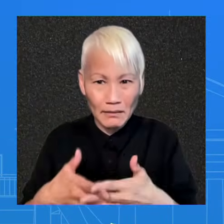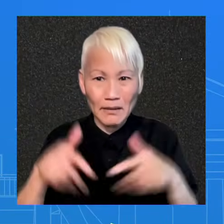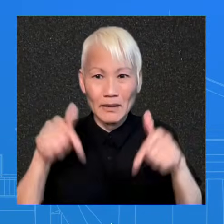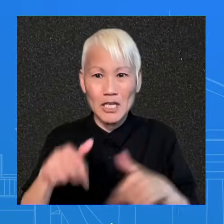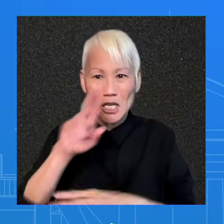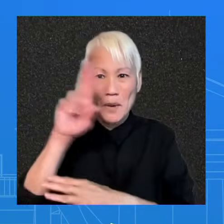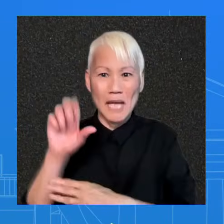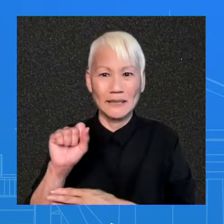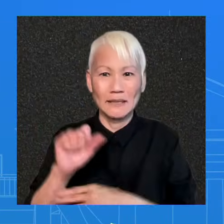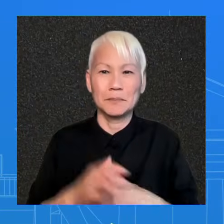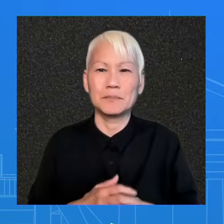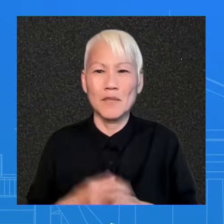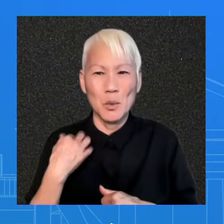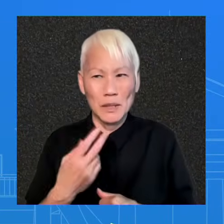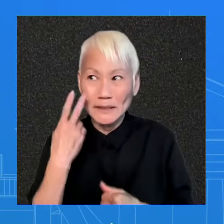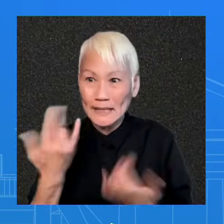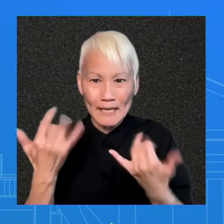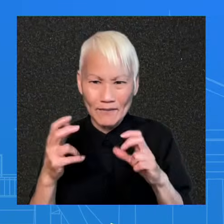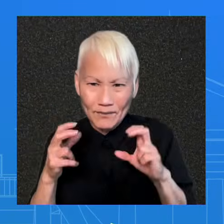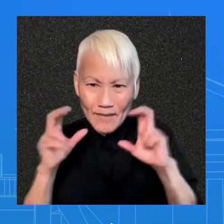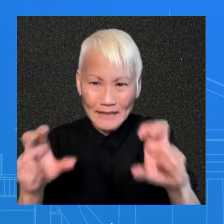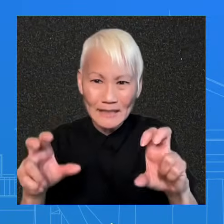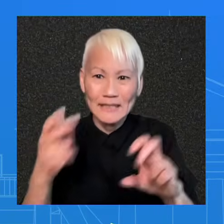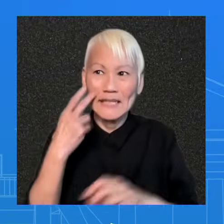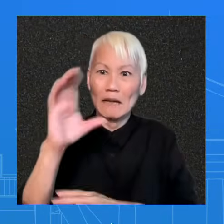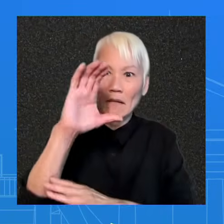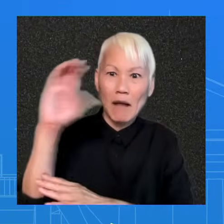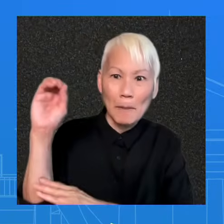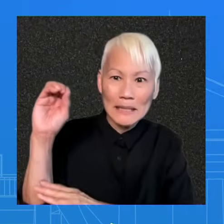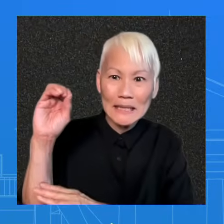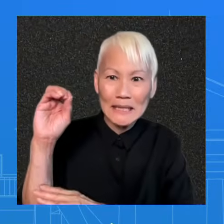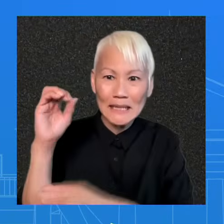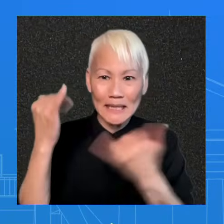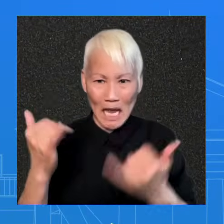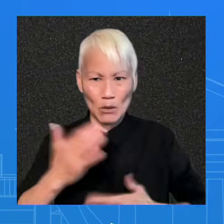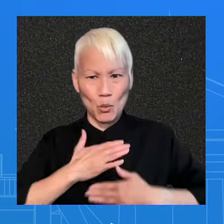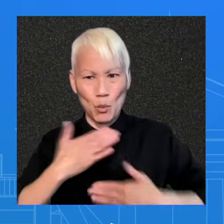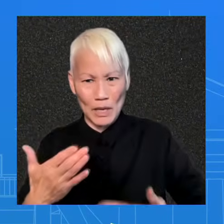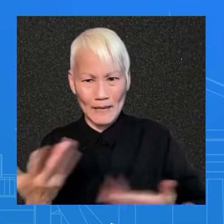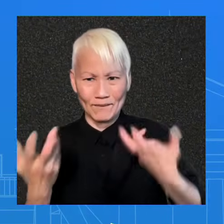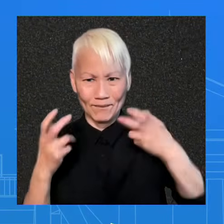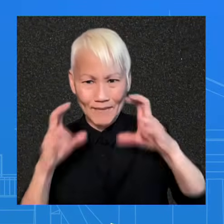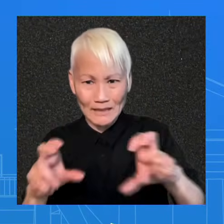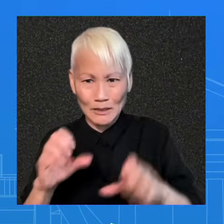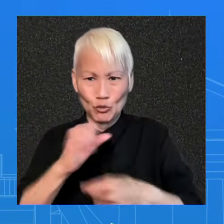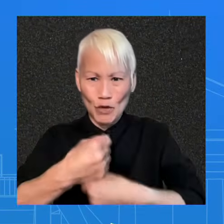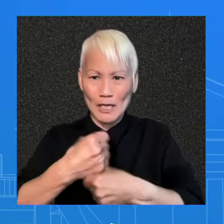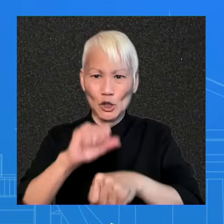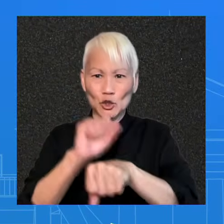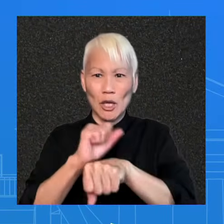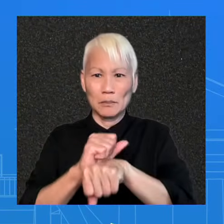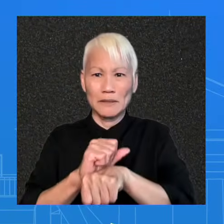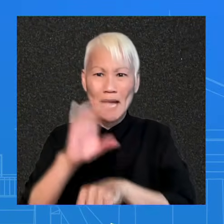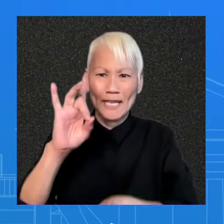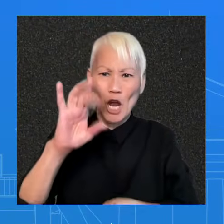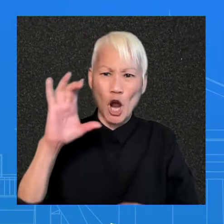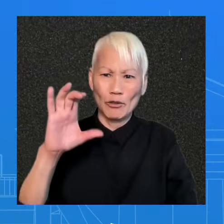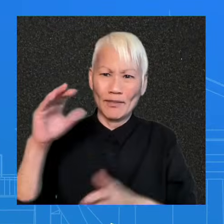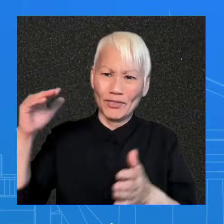We see companies saying that they're willing to invest and then create jobs. We see the 800,000 manufacturing jobs out of the 13 million jobs